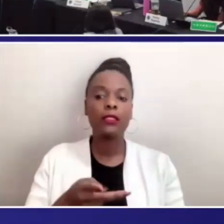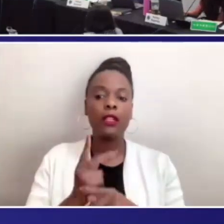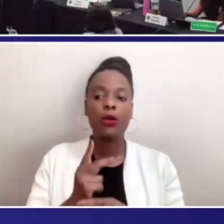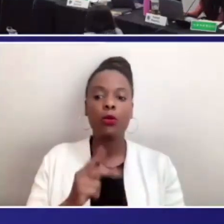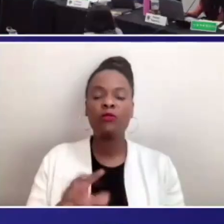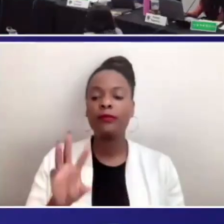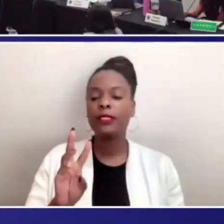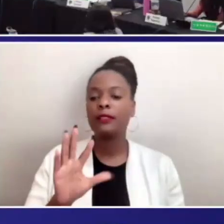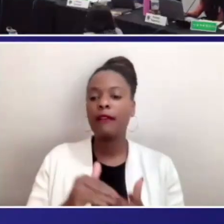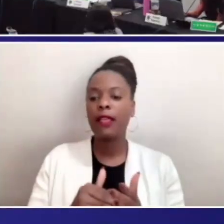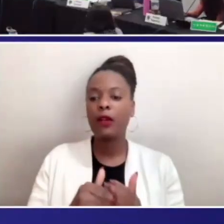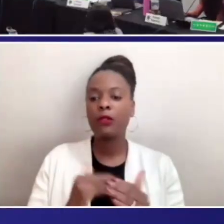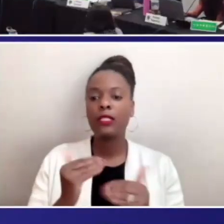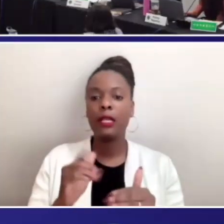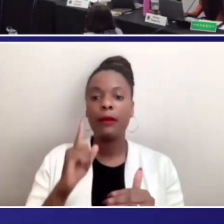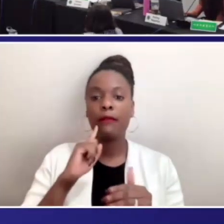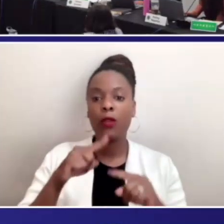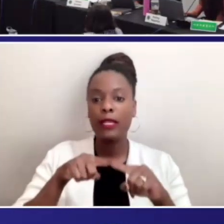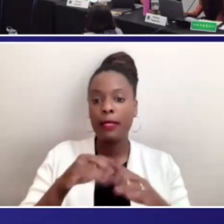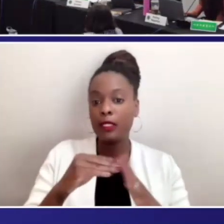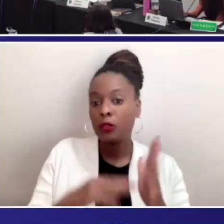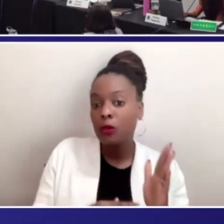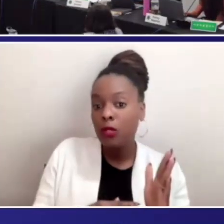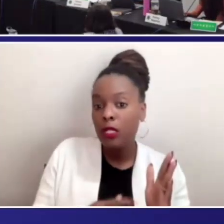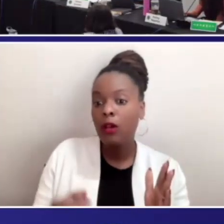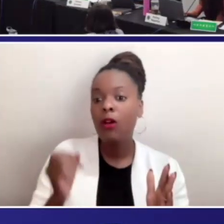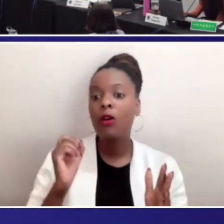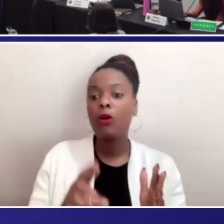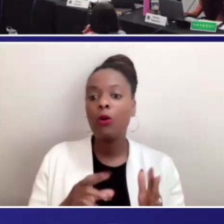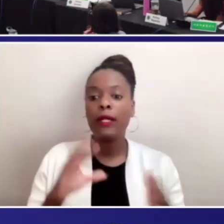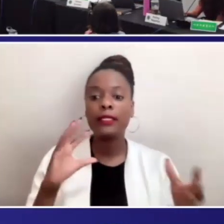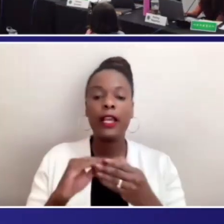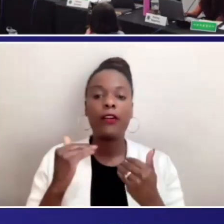student, or is it the aggregate limit for each parent? For each dependent?